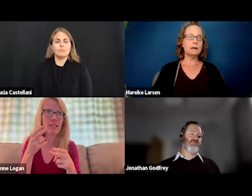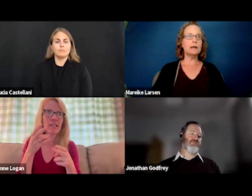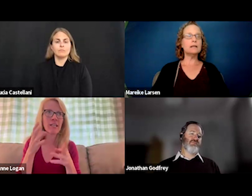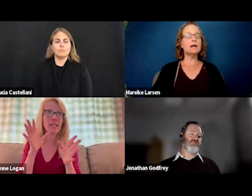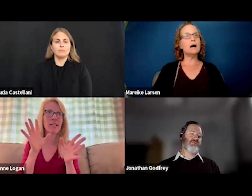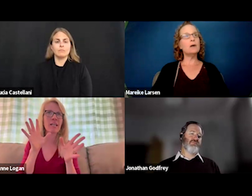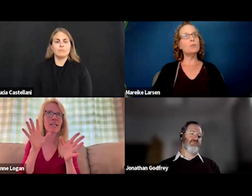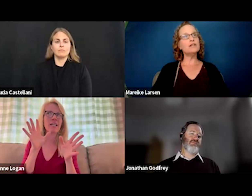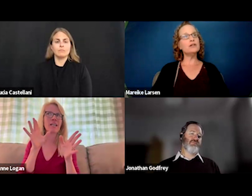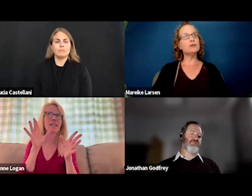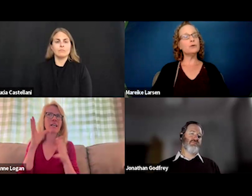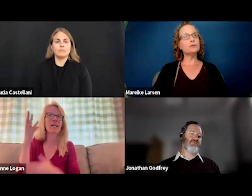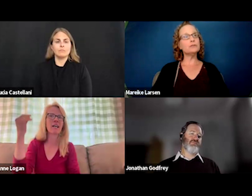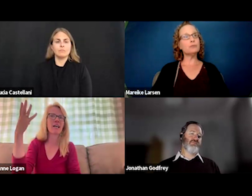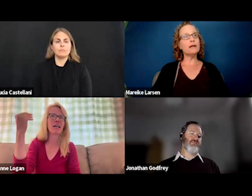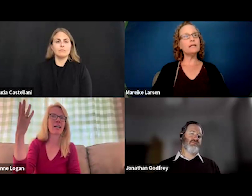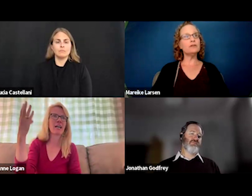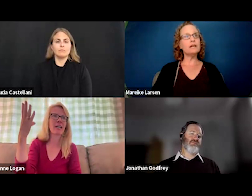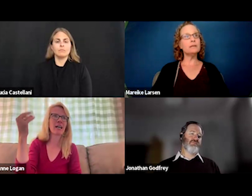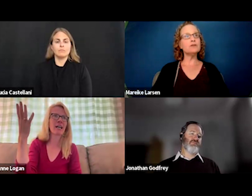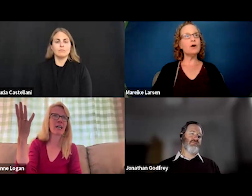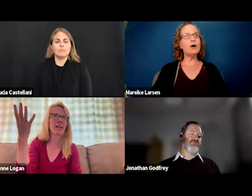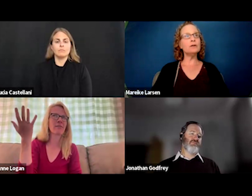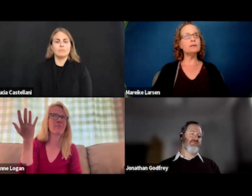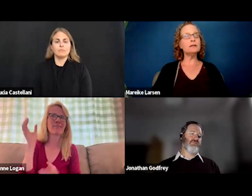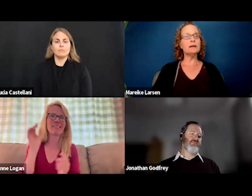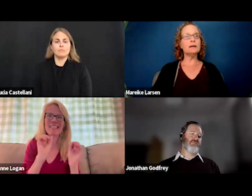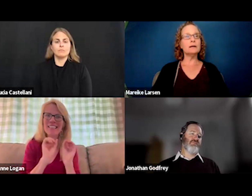And when your order is ready, your name is called.